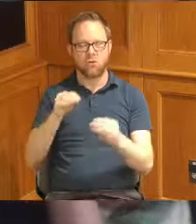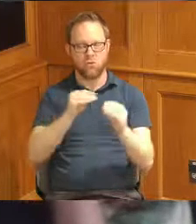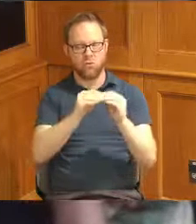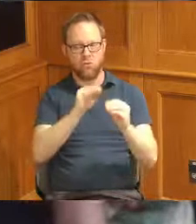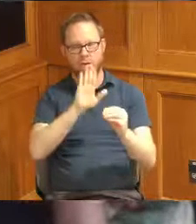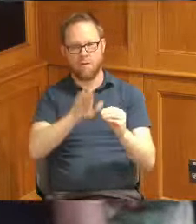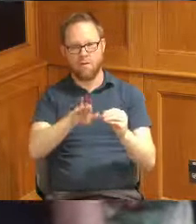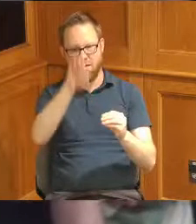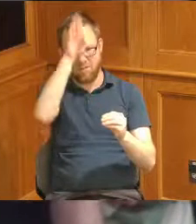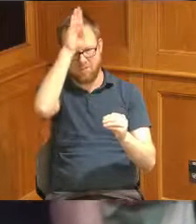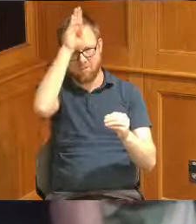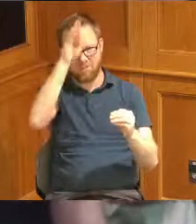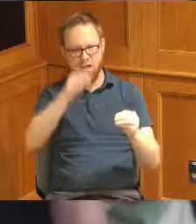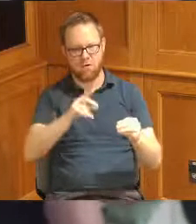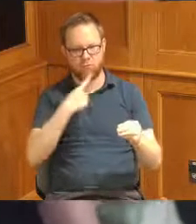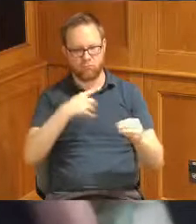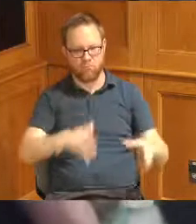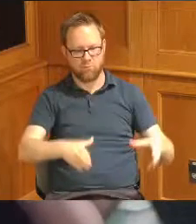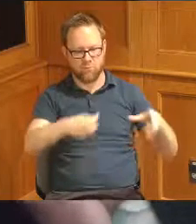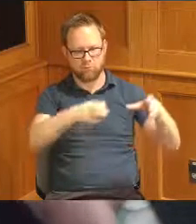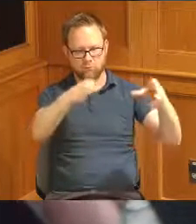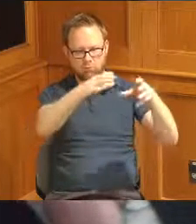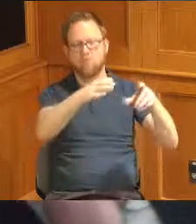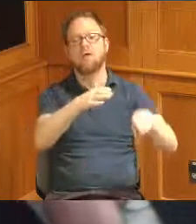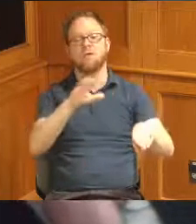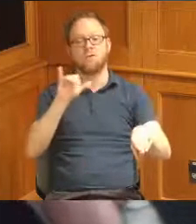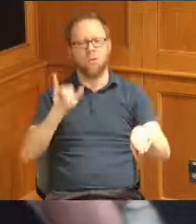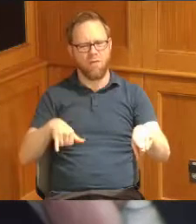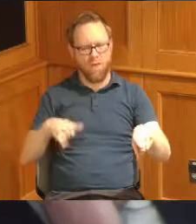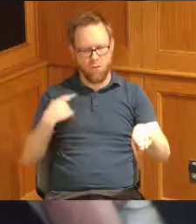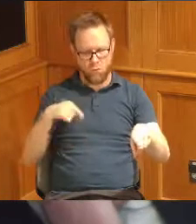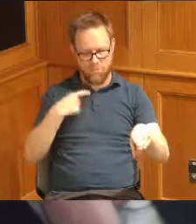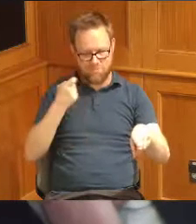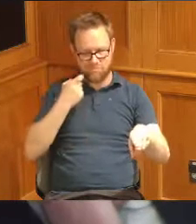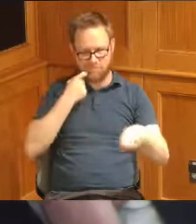we have the resolution that the Board has discussed previously related to